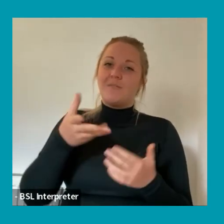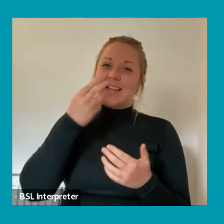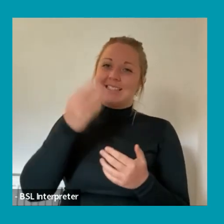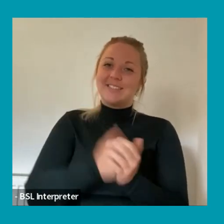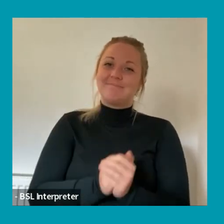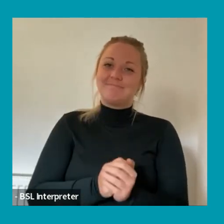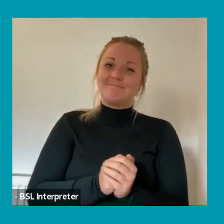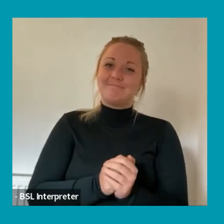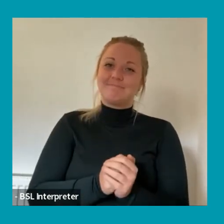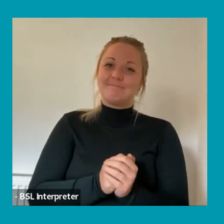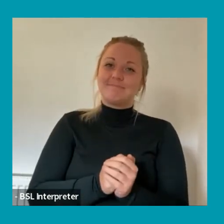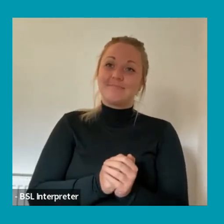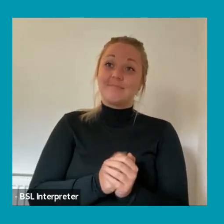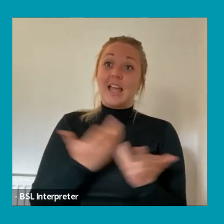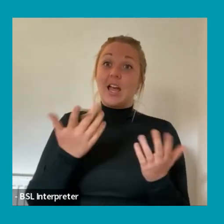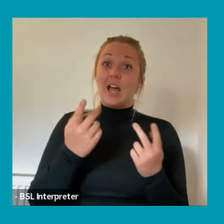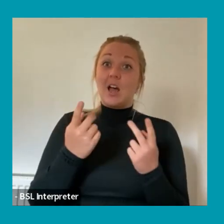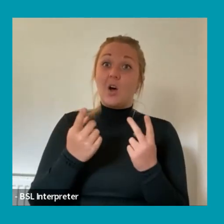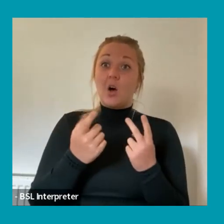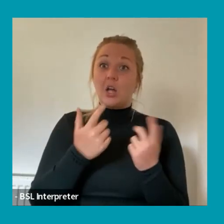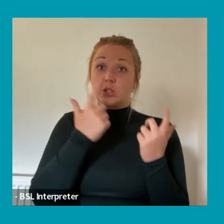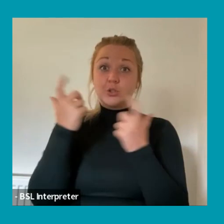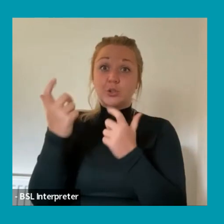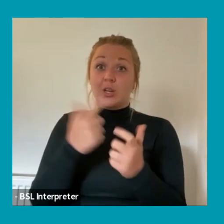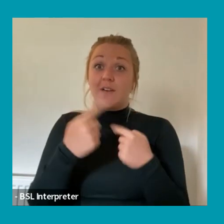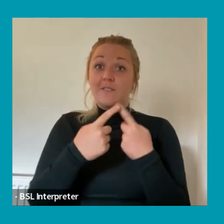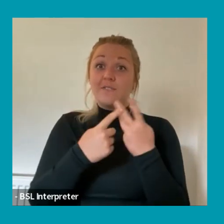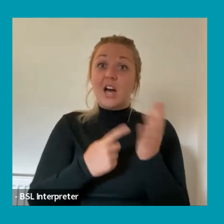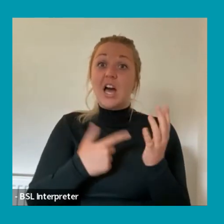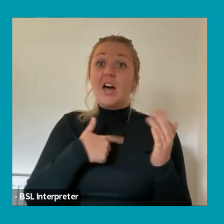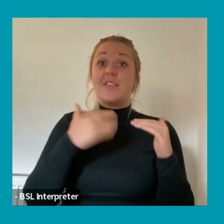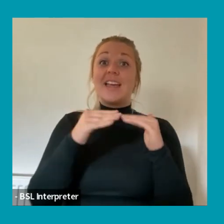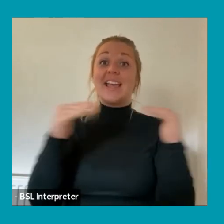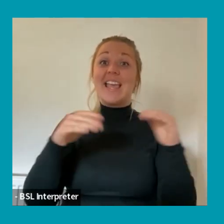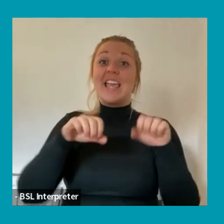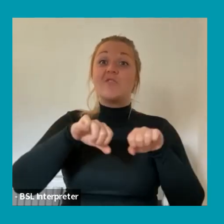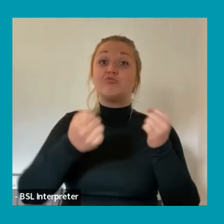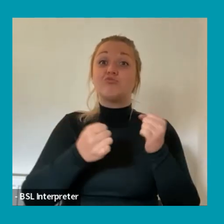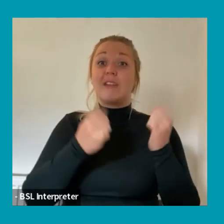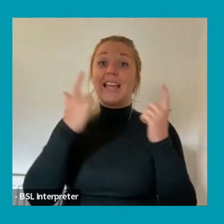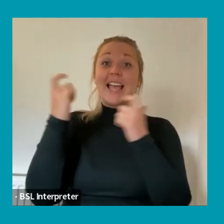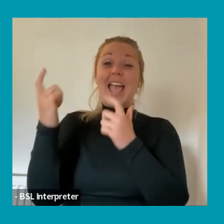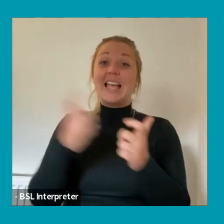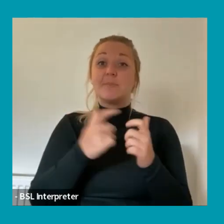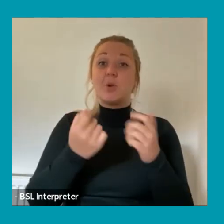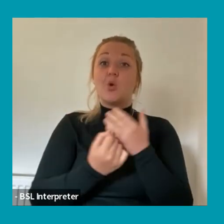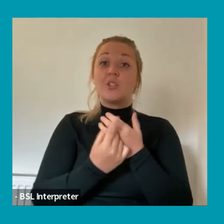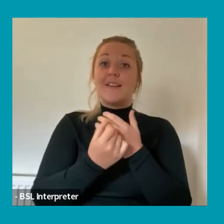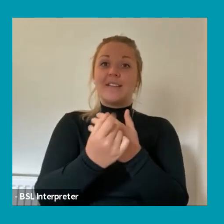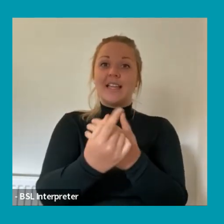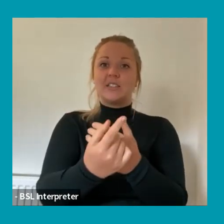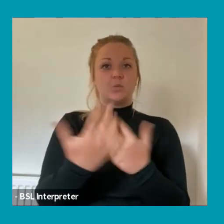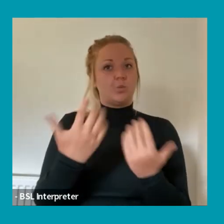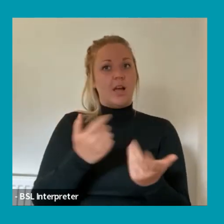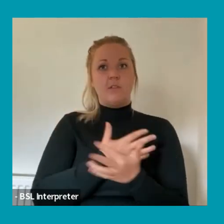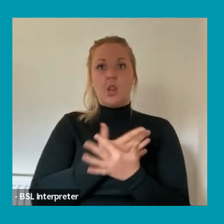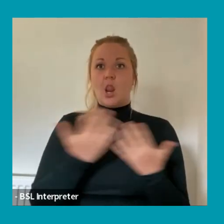Look out for other Evenbreak Explorers events we have others coming up on other topics and with other experts.